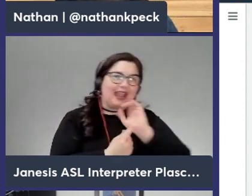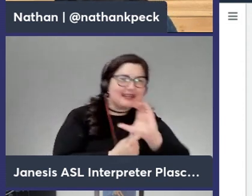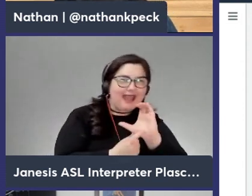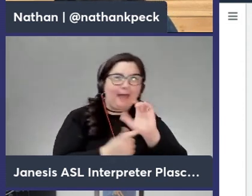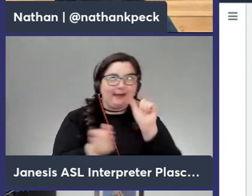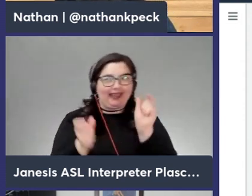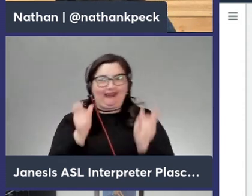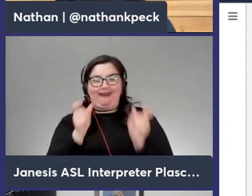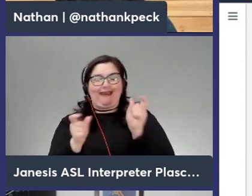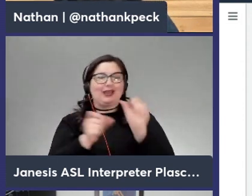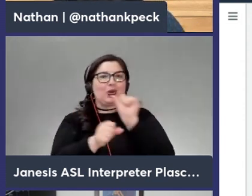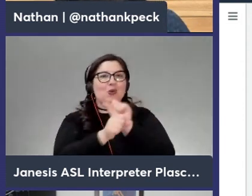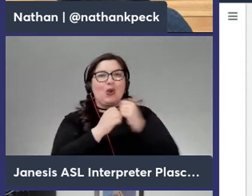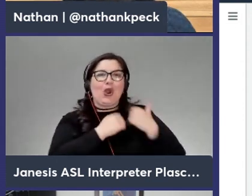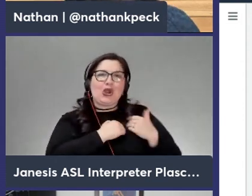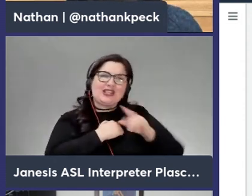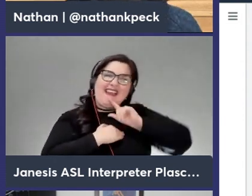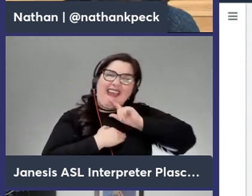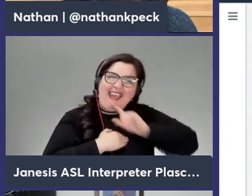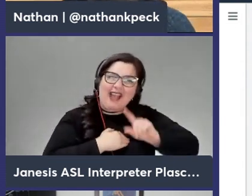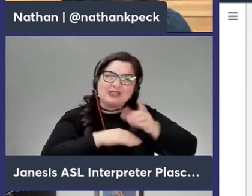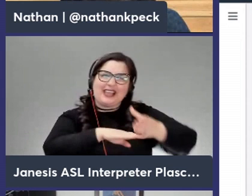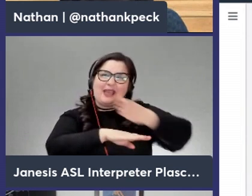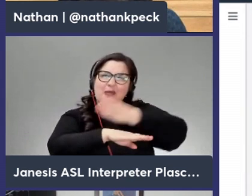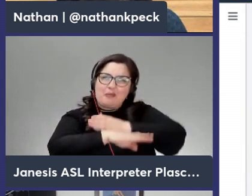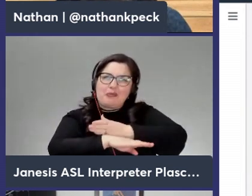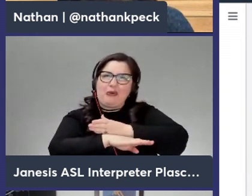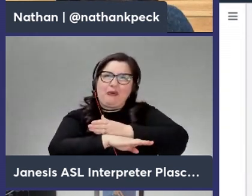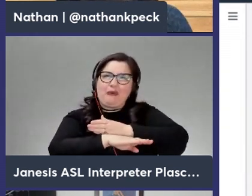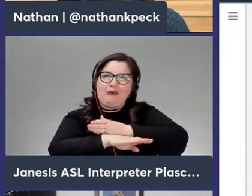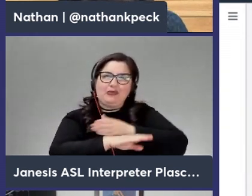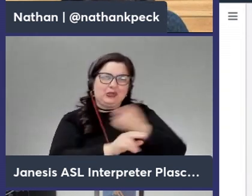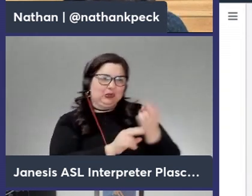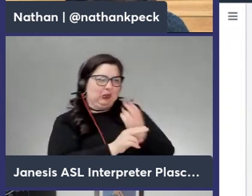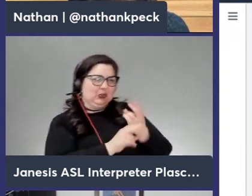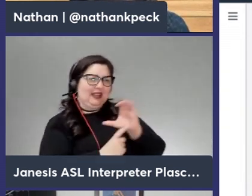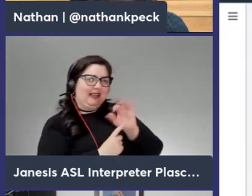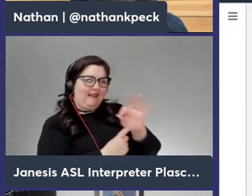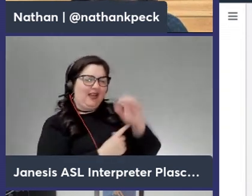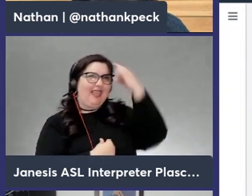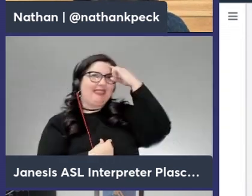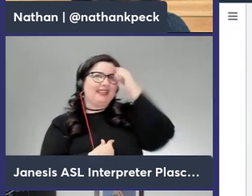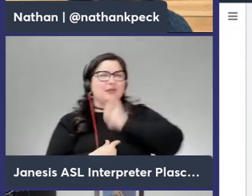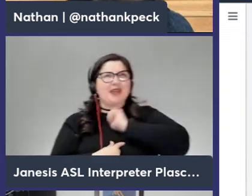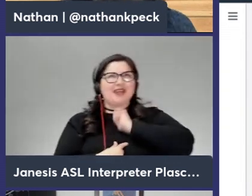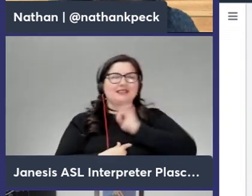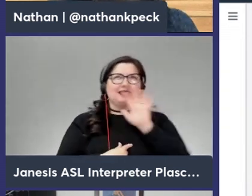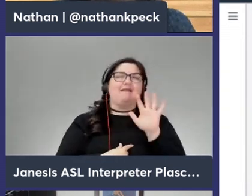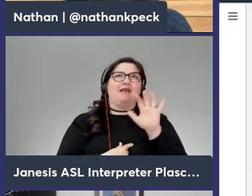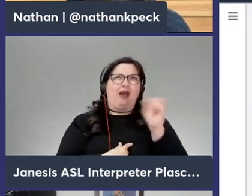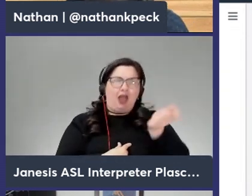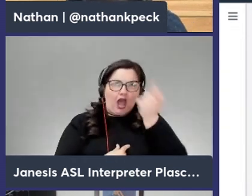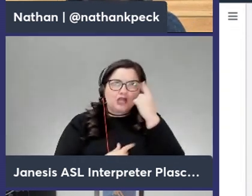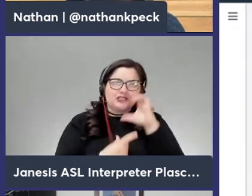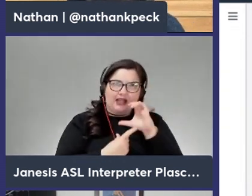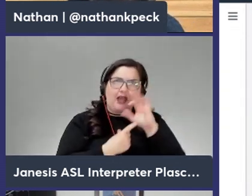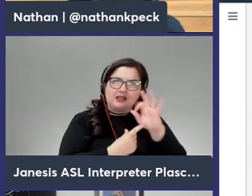actually get improved by CloudFront? Because I might be thinking to myself, you know, I understand CloudFront is gonna bring that content closer